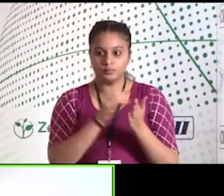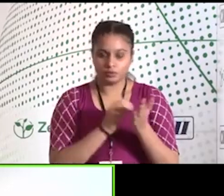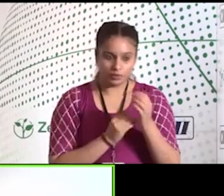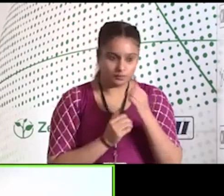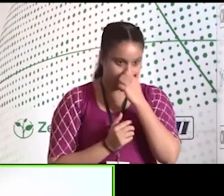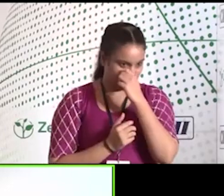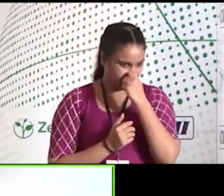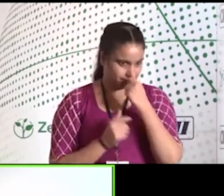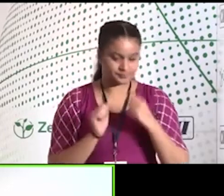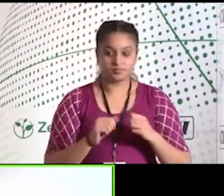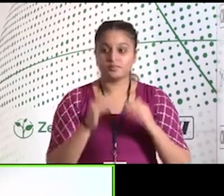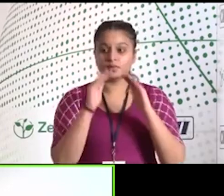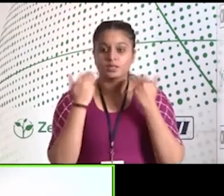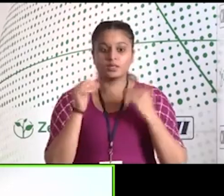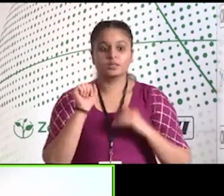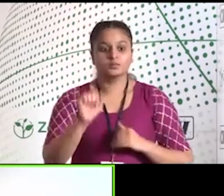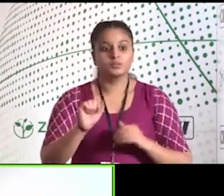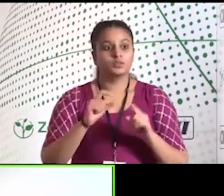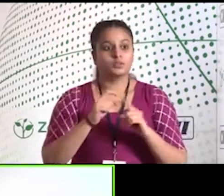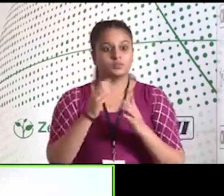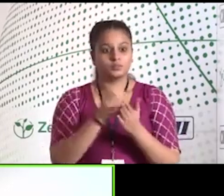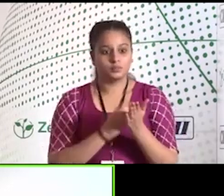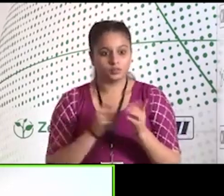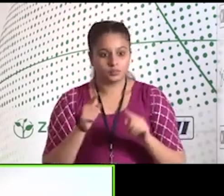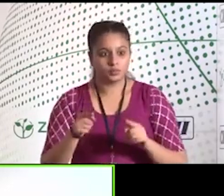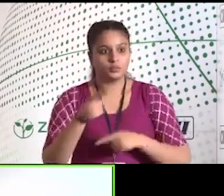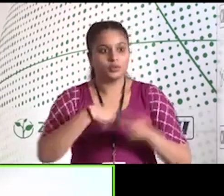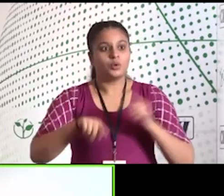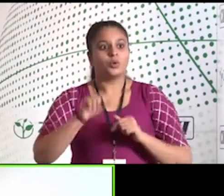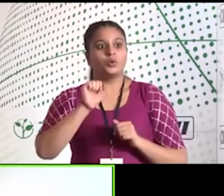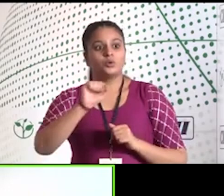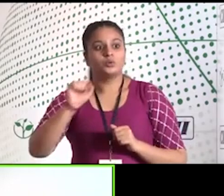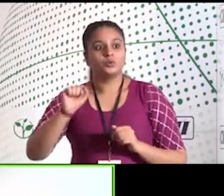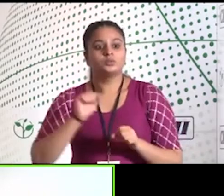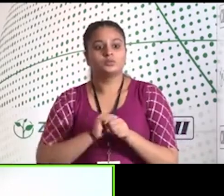We have built their capacity and got the varieties or because when you come